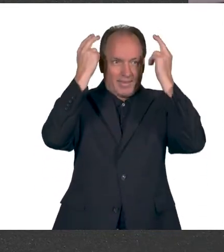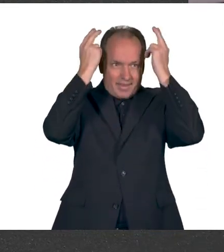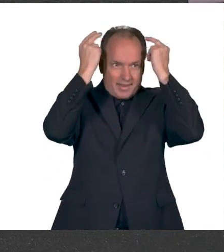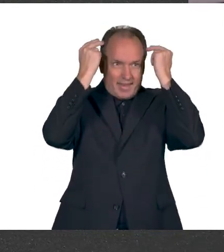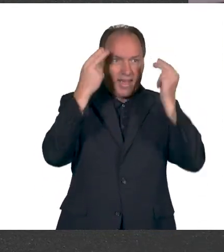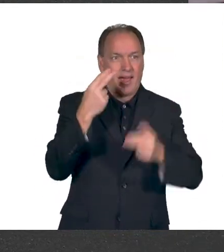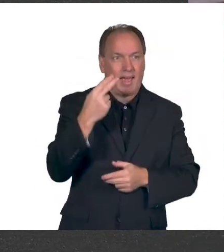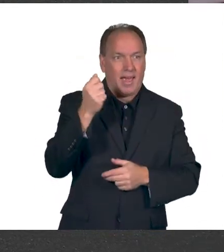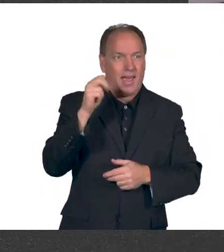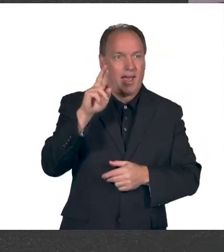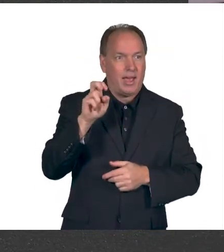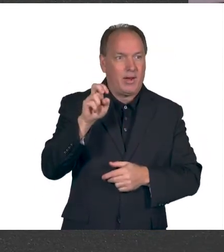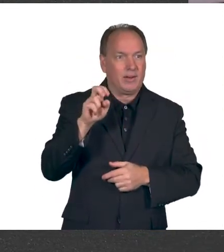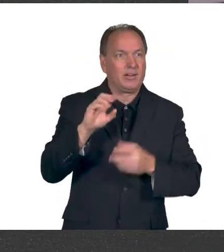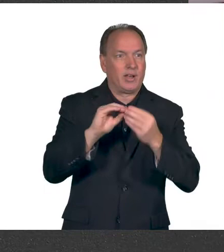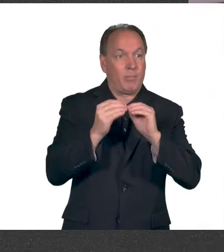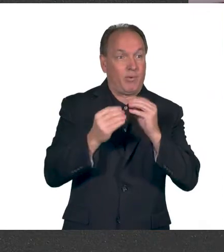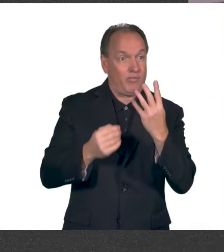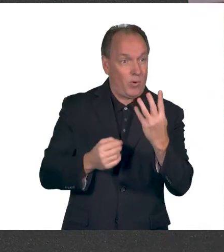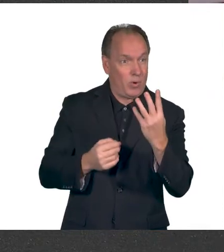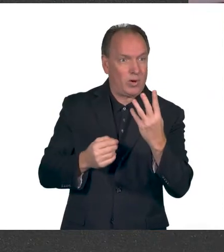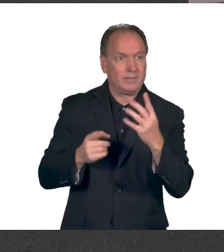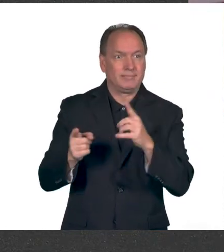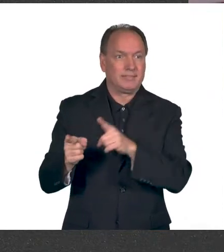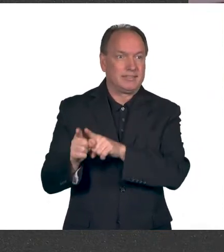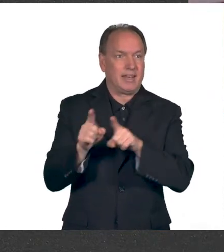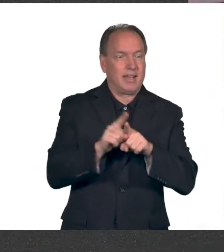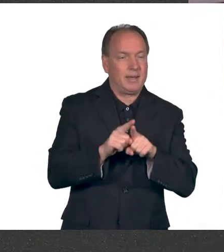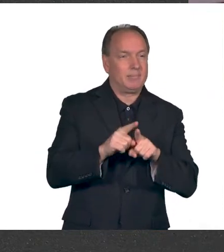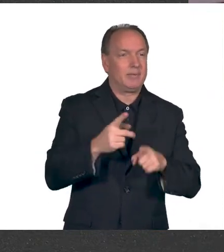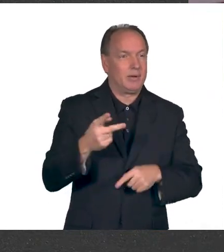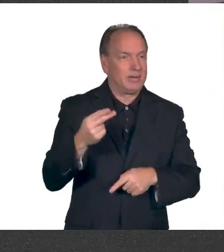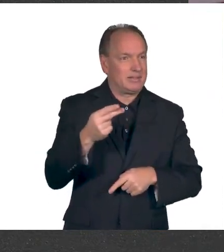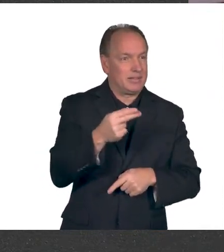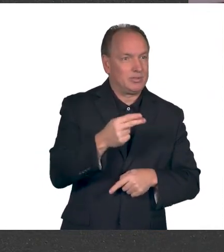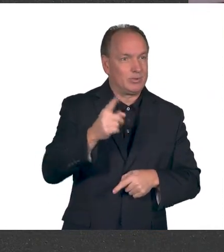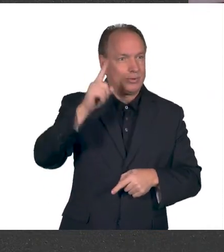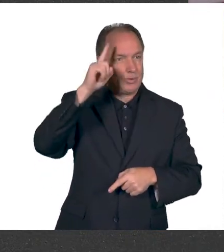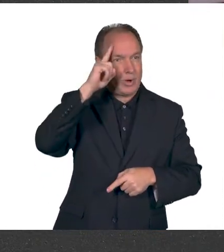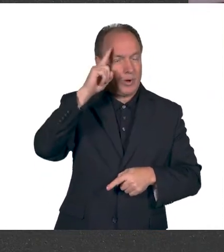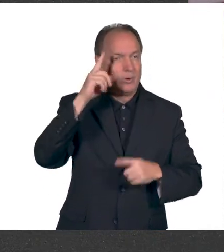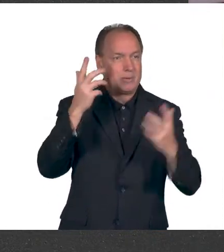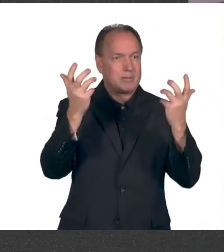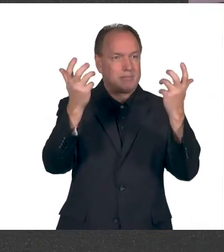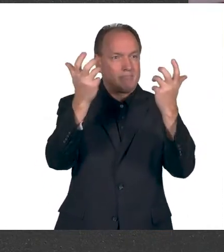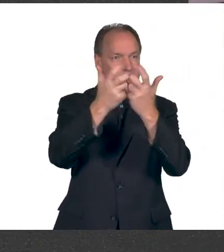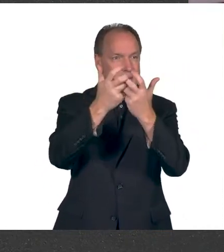Hare that's number four, hare and the scissors are the same height.